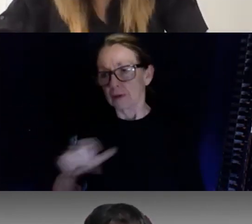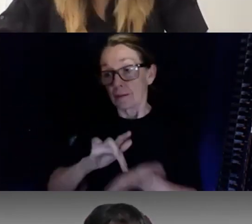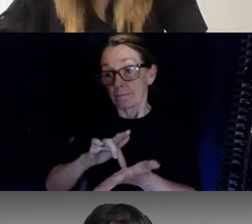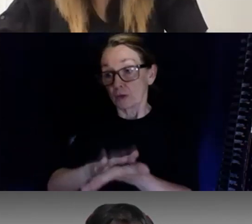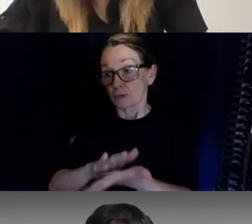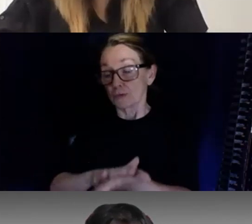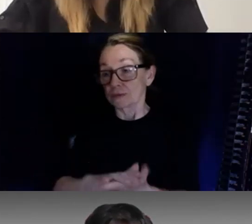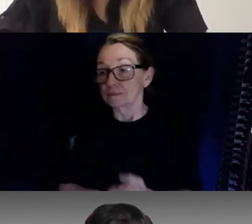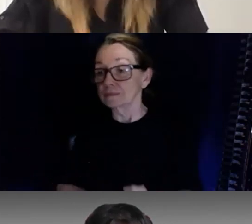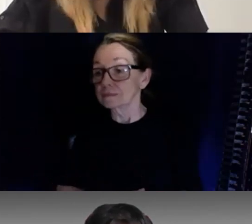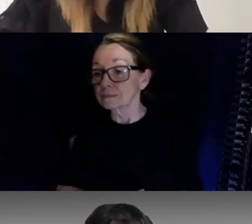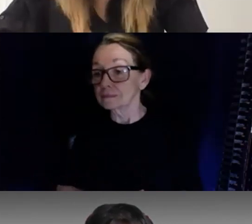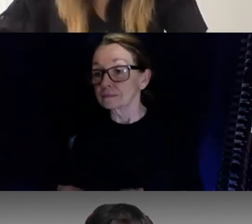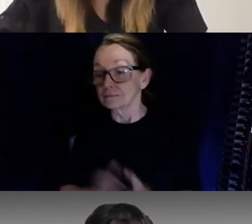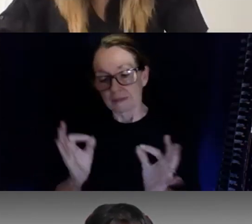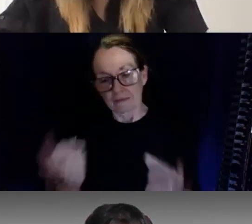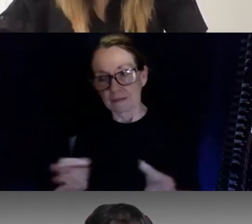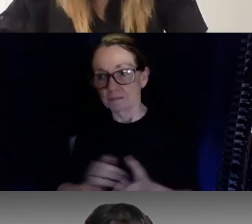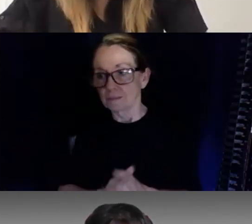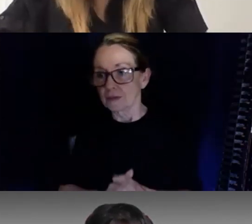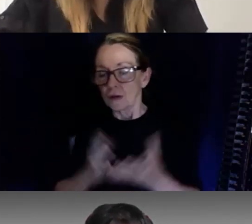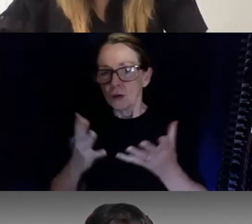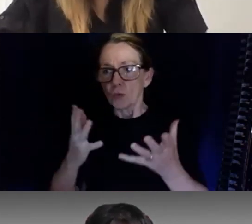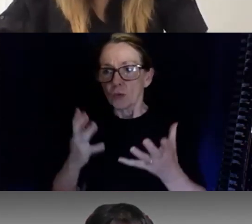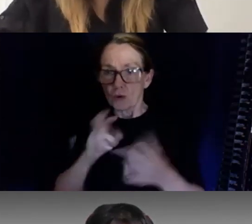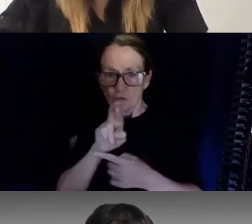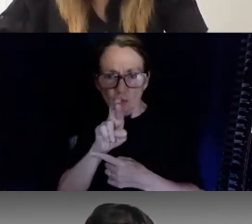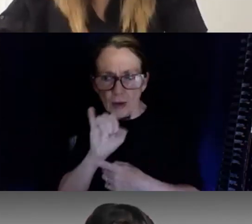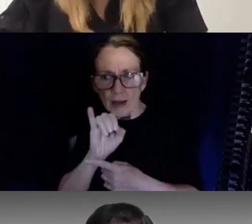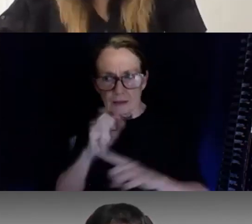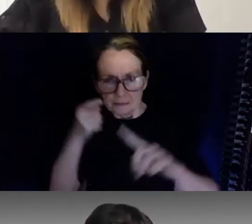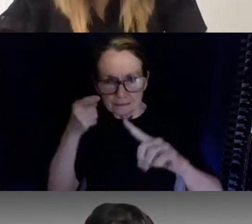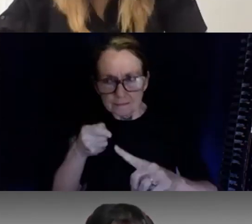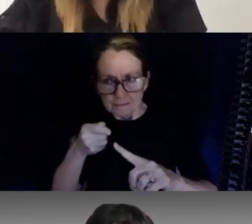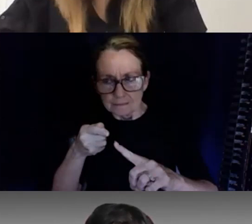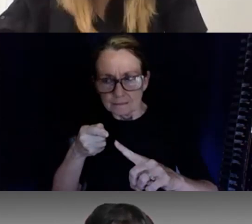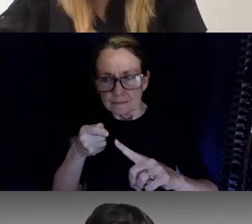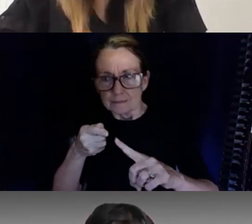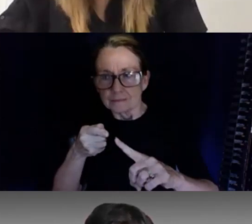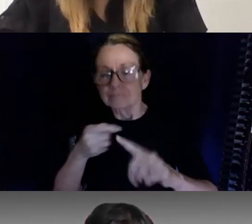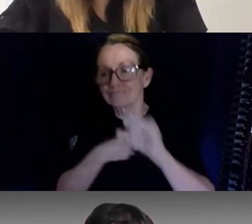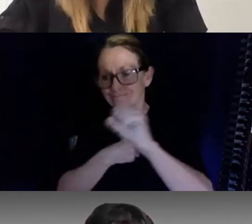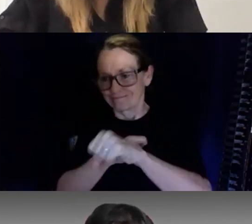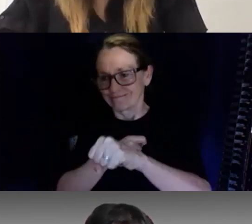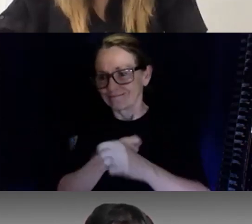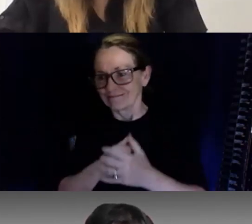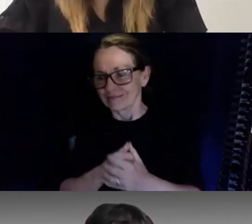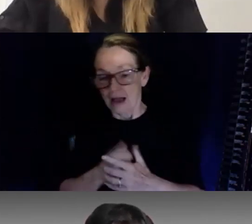YEAH. ABSOLUTELY. YEAH. YEAH, THEIR MEDICAL SCHOOL, YEAH, ABSOLUTELY. WE WANT IT TO BE RHODE ISLAND SPECIFIC, RIGHT?